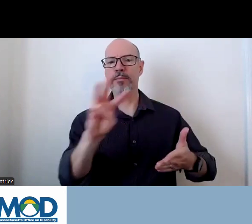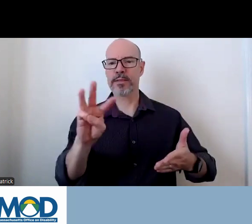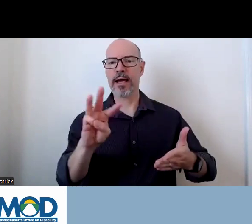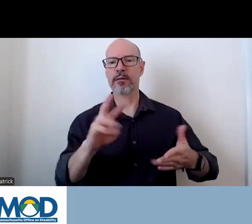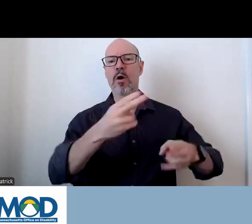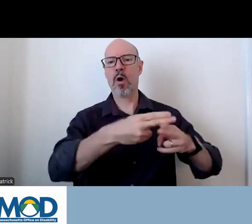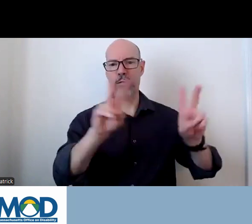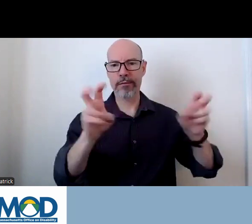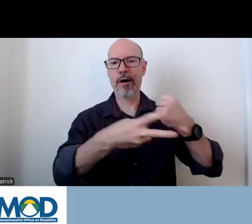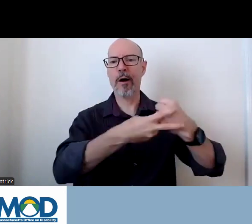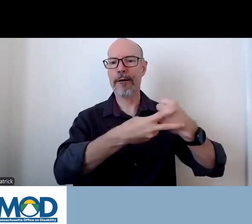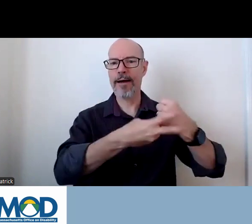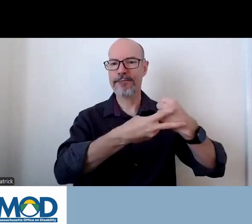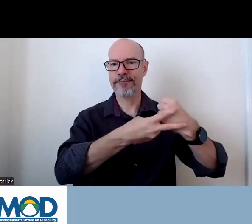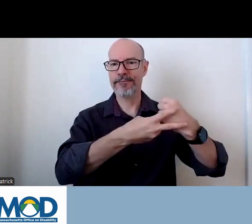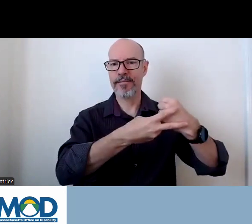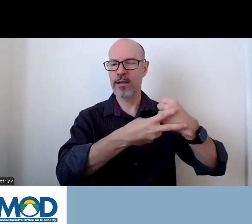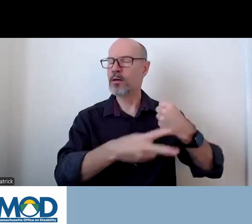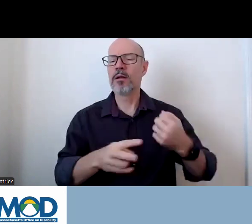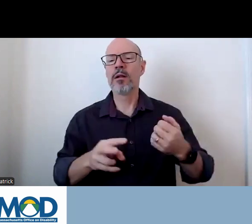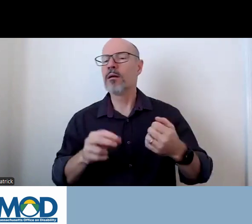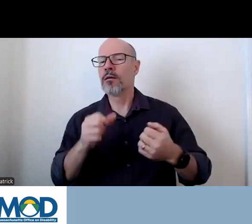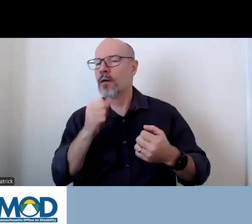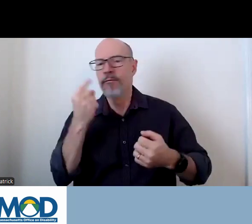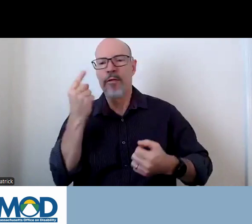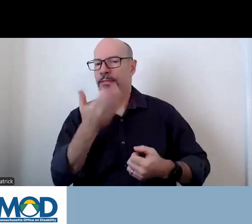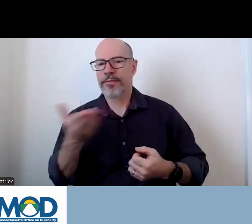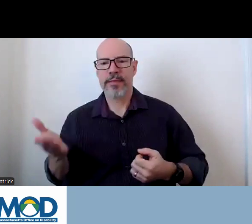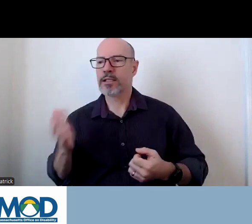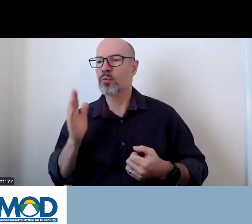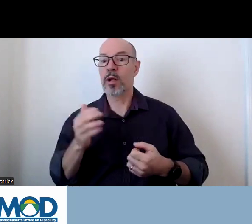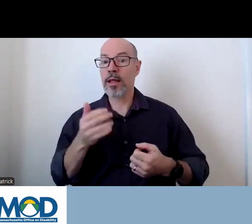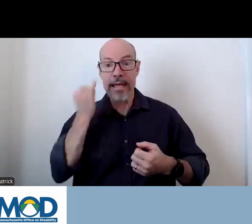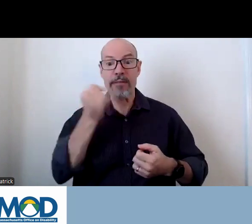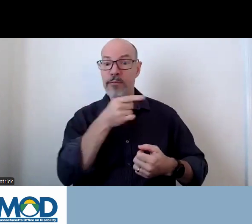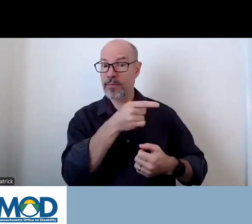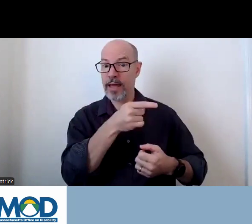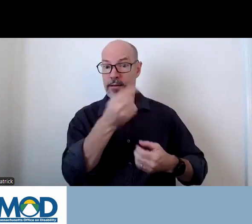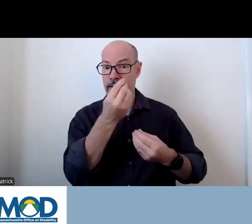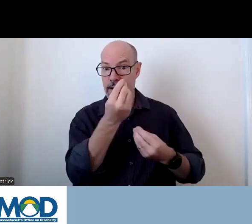considered archived, and again, this is not meant for things that are going to be updated.